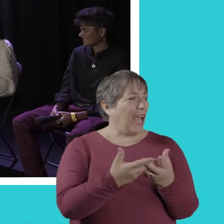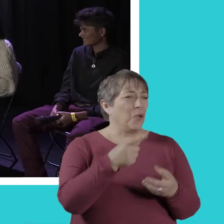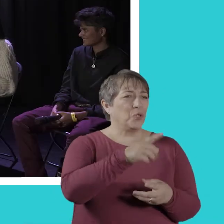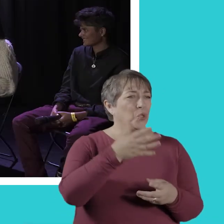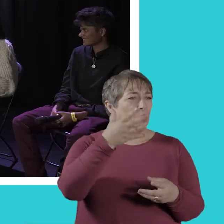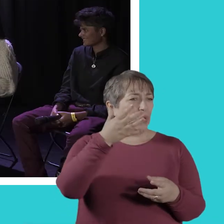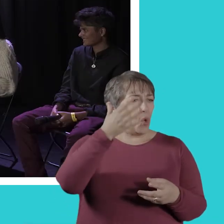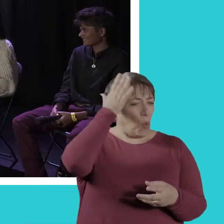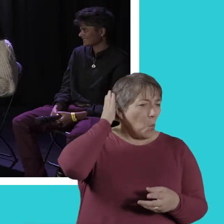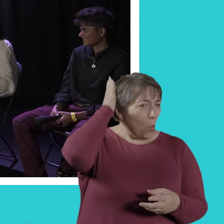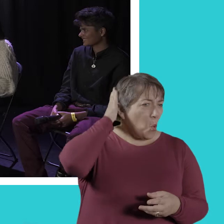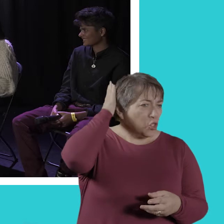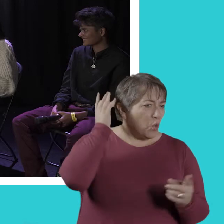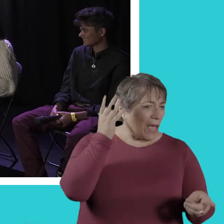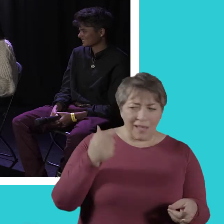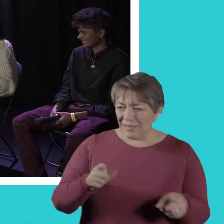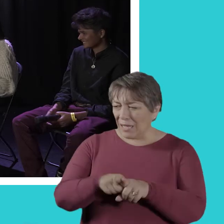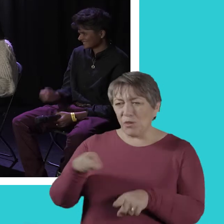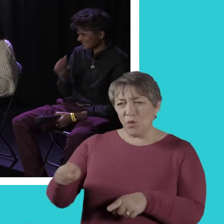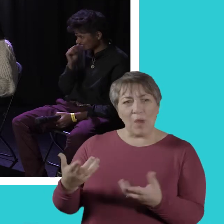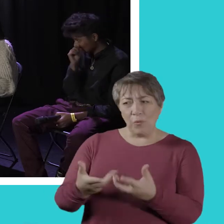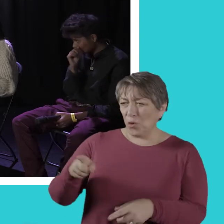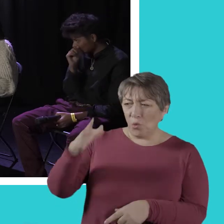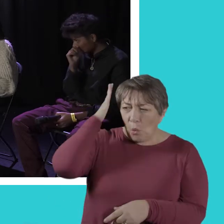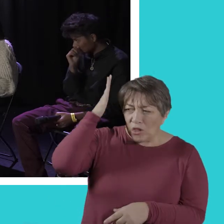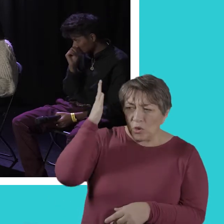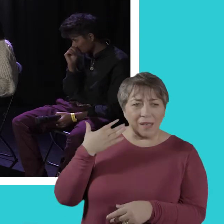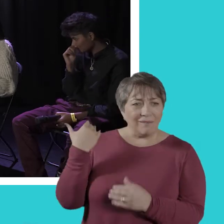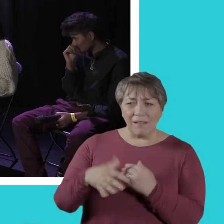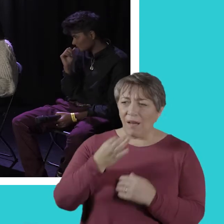my hair same as you shampoo it's the same thing. Don’t ask questions like that because it's there's